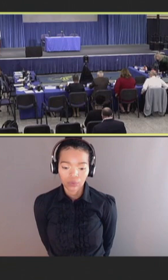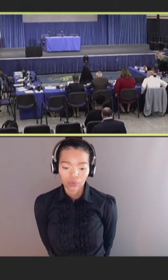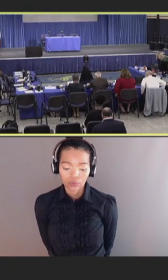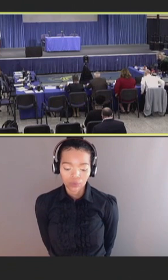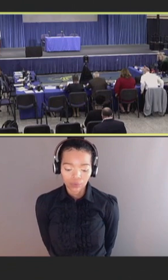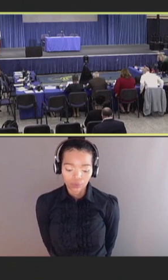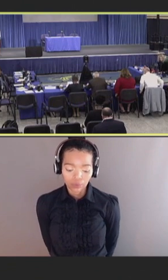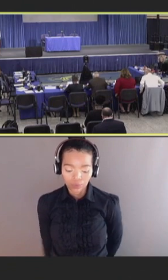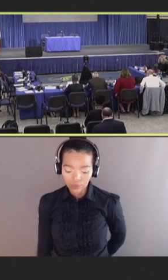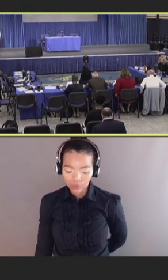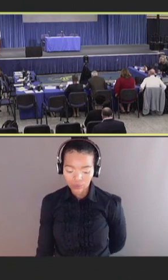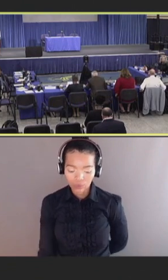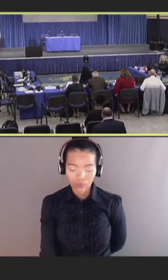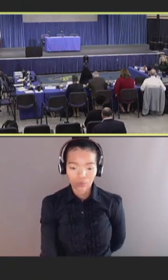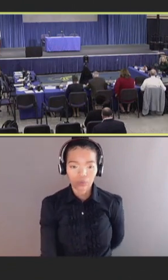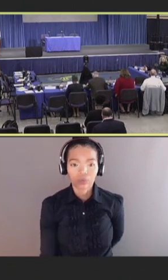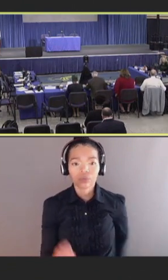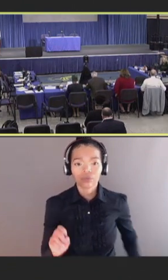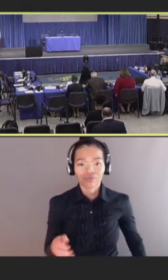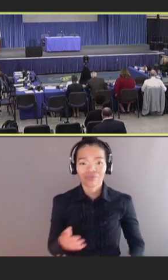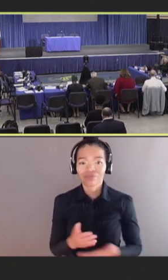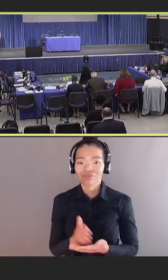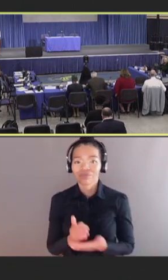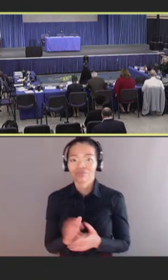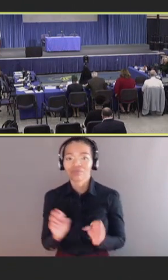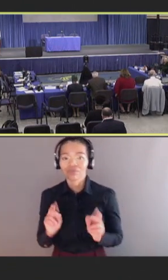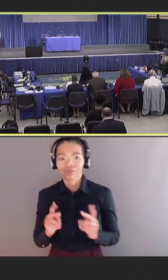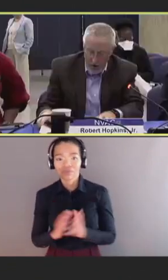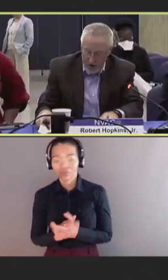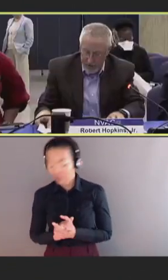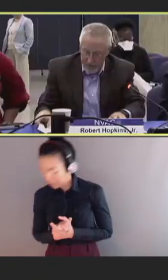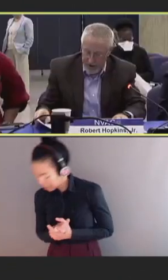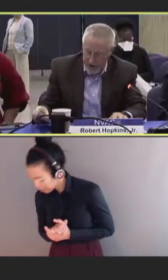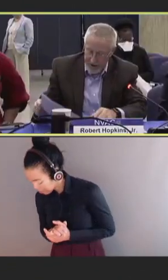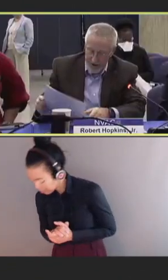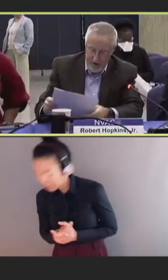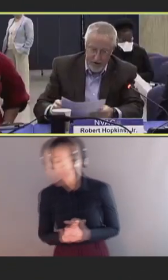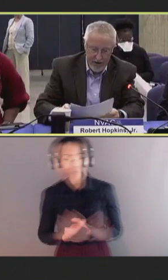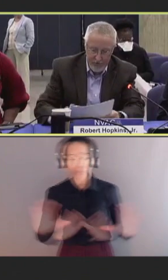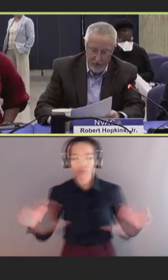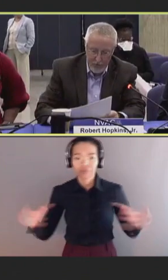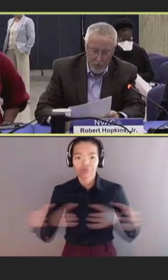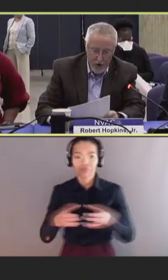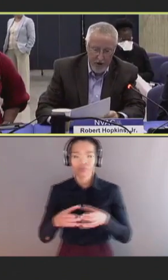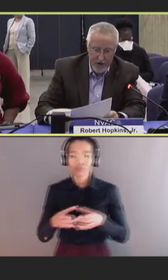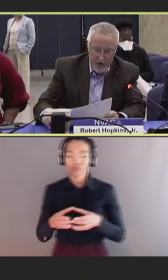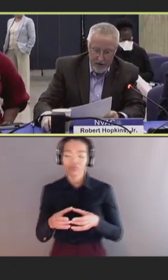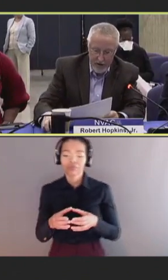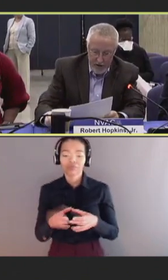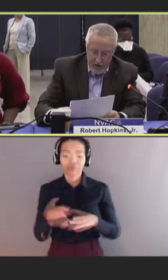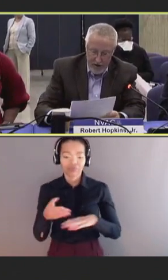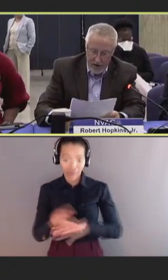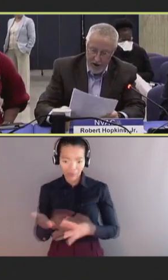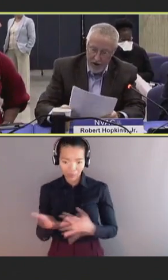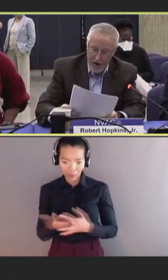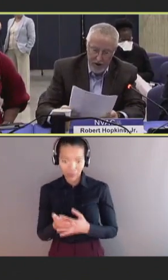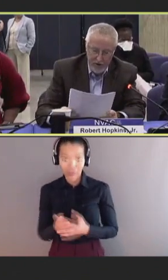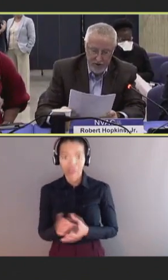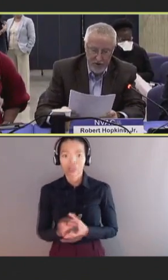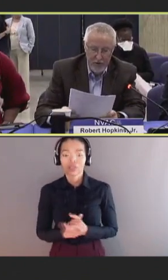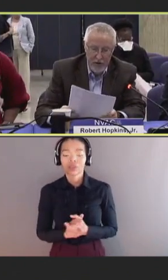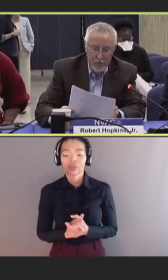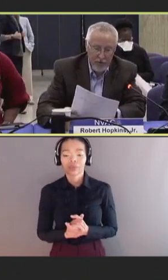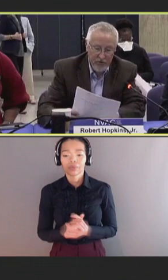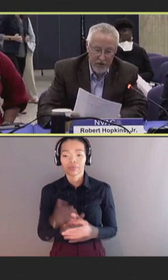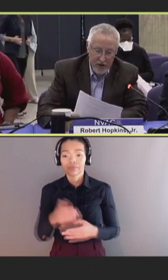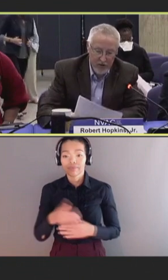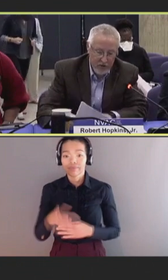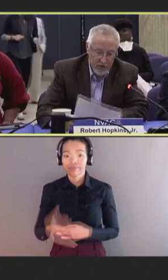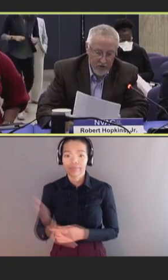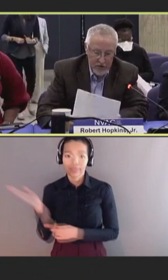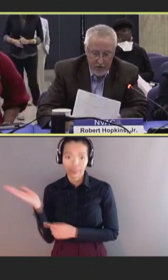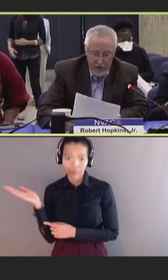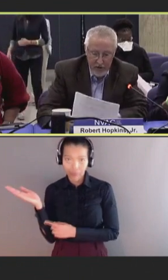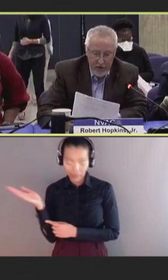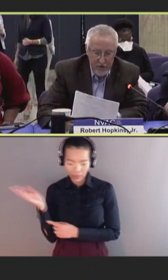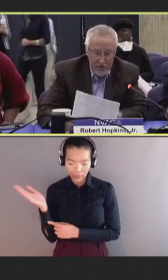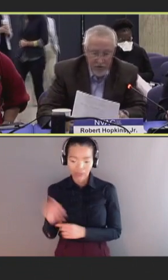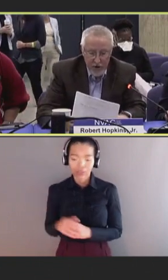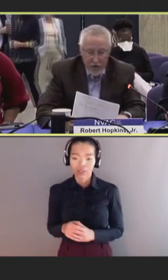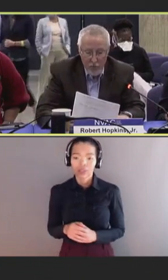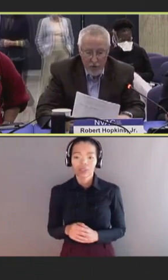Robert Hopkins: All right. Let's reconvene after our break. Our next presentation is Risk